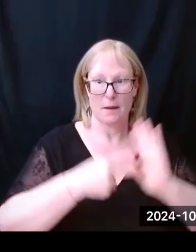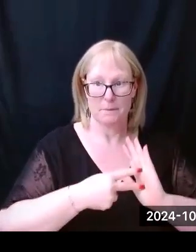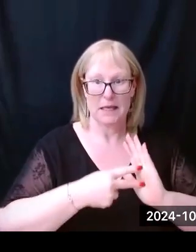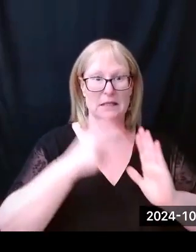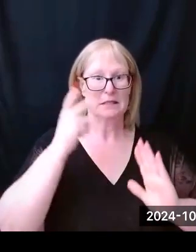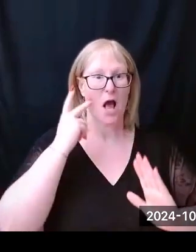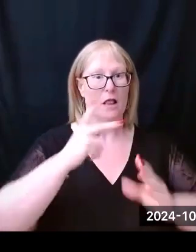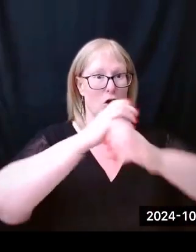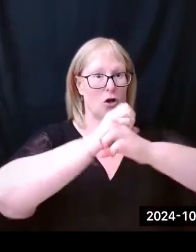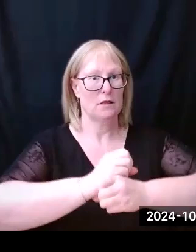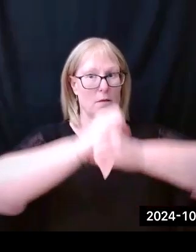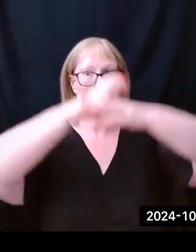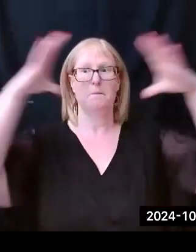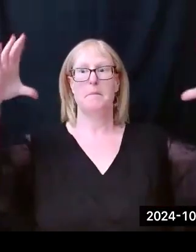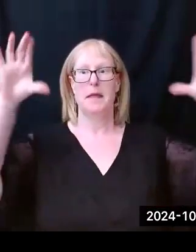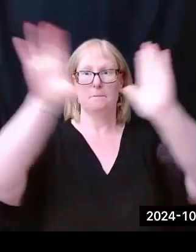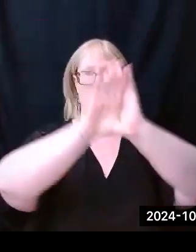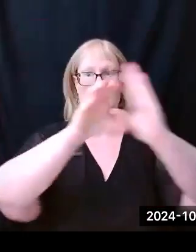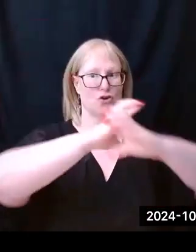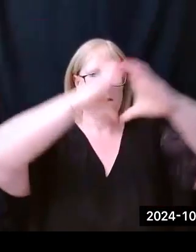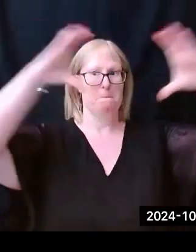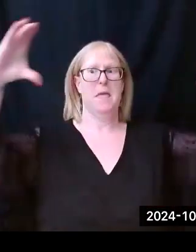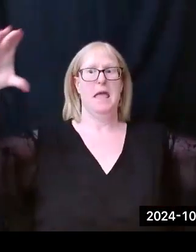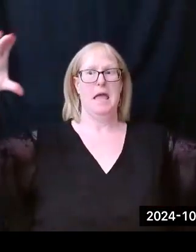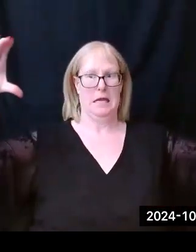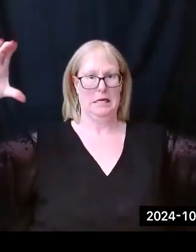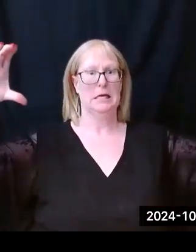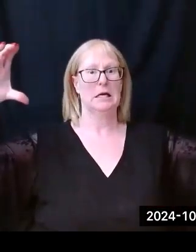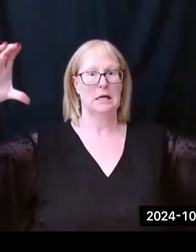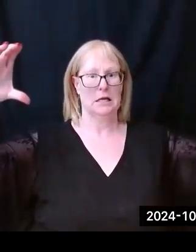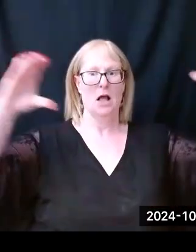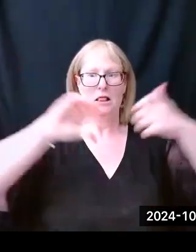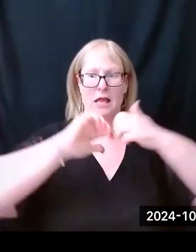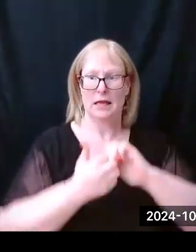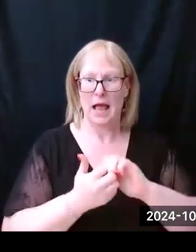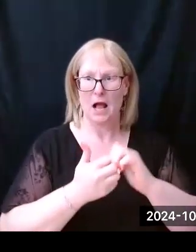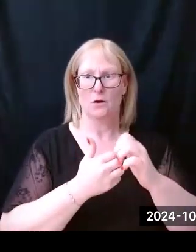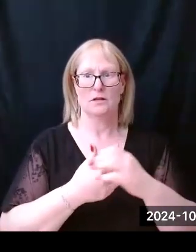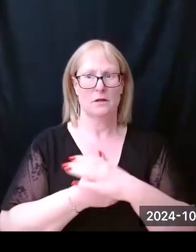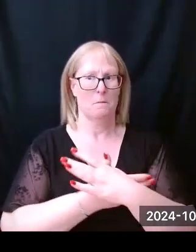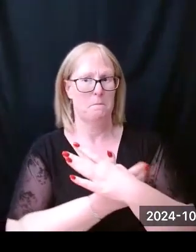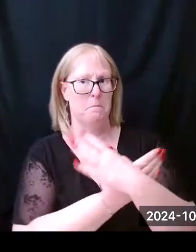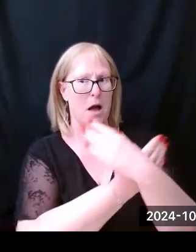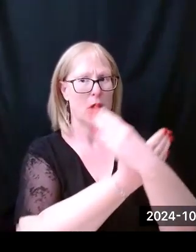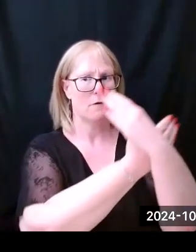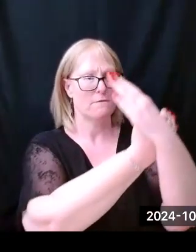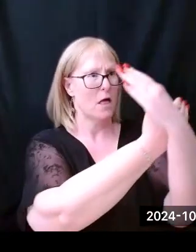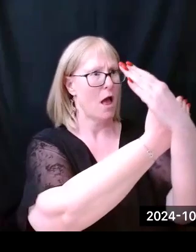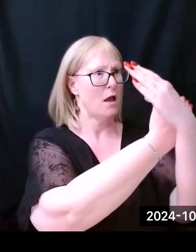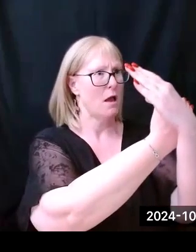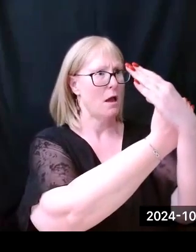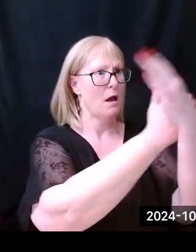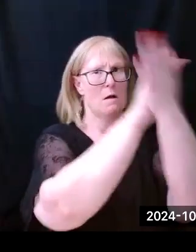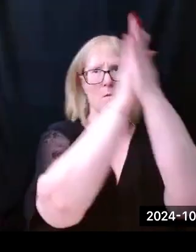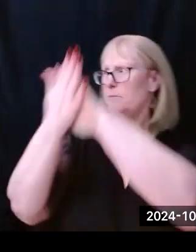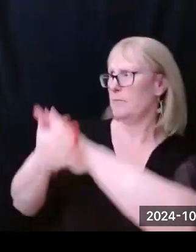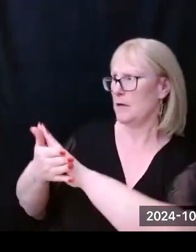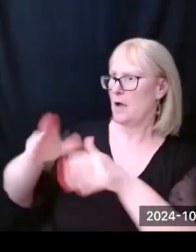which is how are systems, how are things connected, how does a butterfly flap its wings, and how does that turn into a tornado, because it's all a little connected.